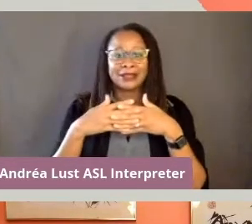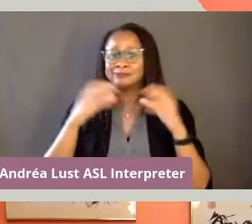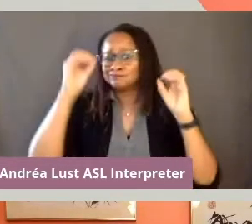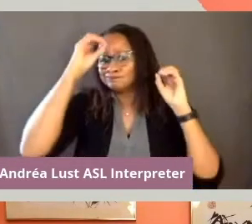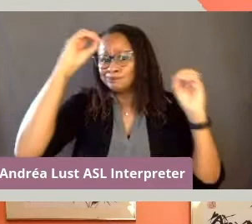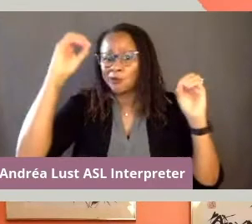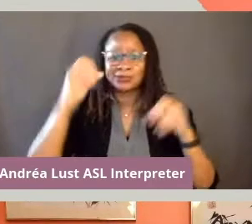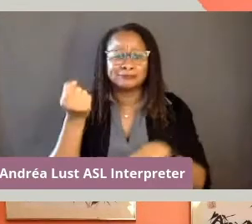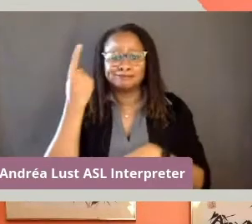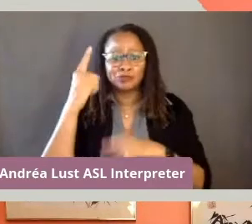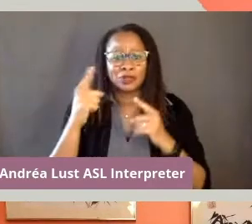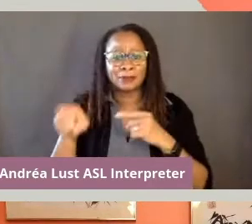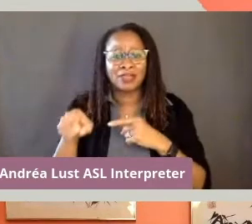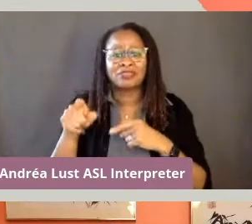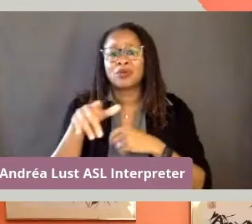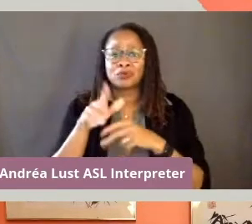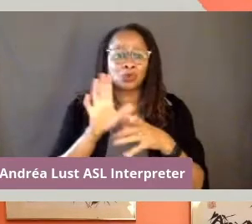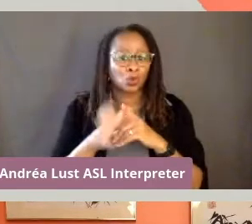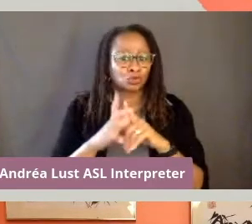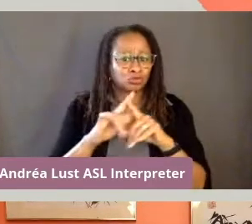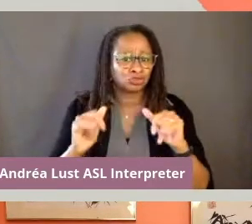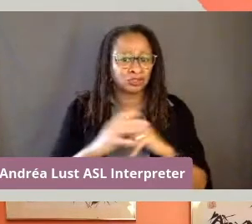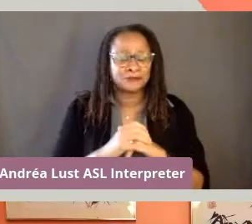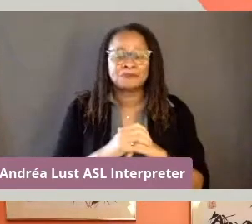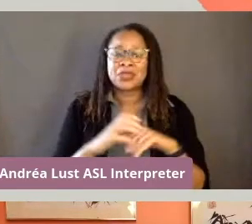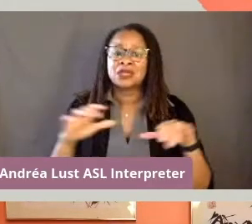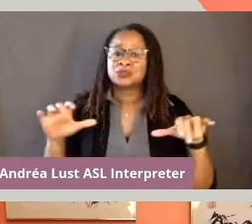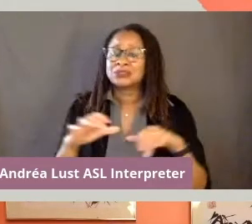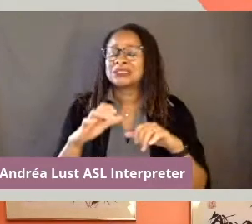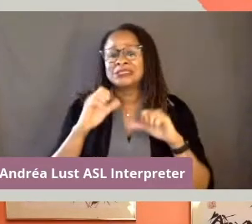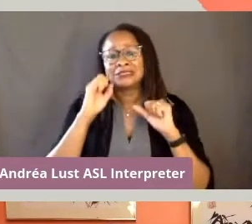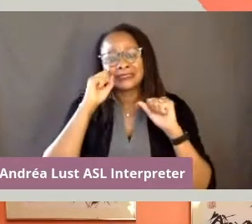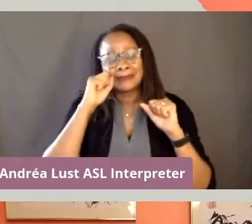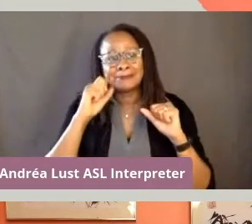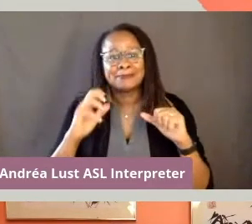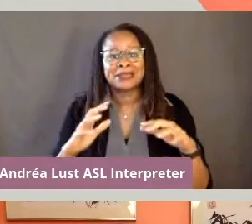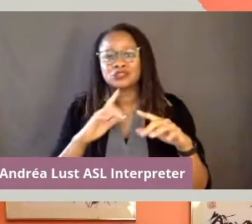So she did this amazing really ambitious project